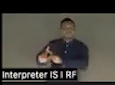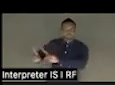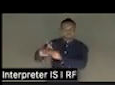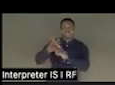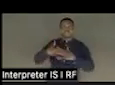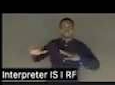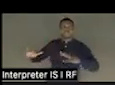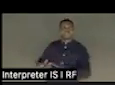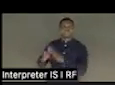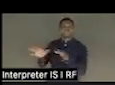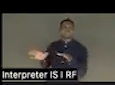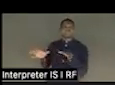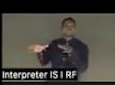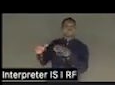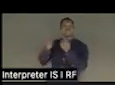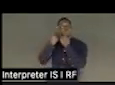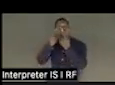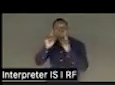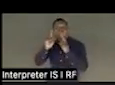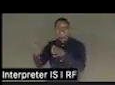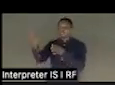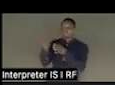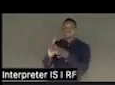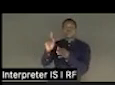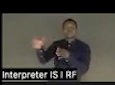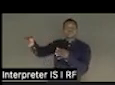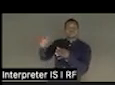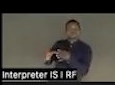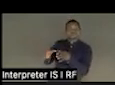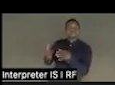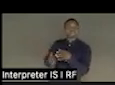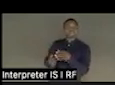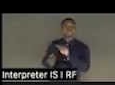So we have the leaders of this project is called the Turiba University in Latvia